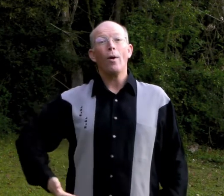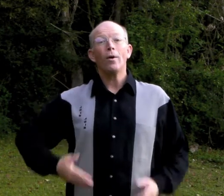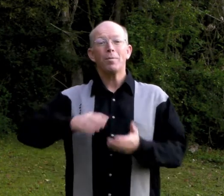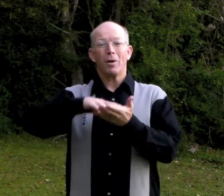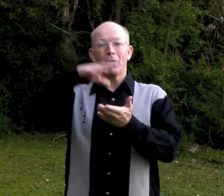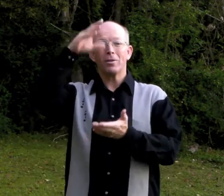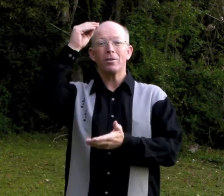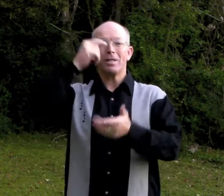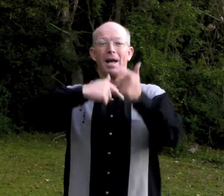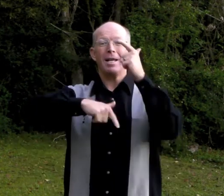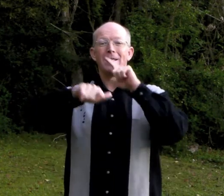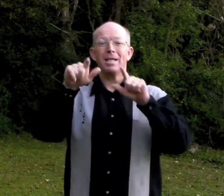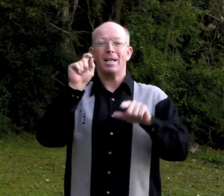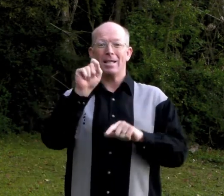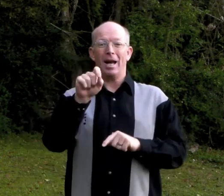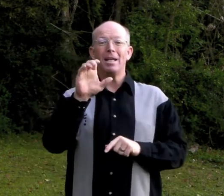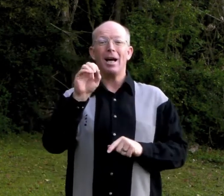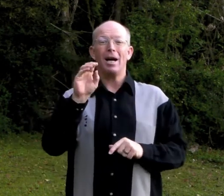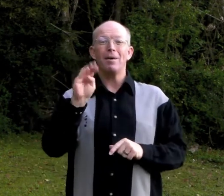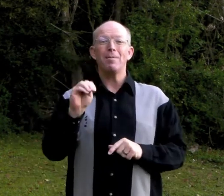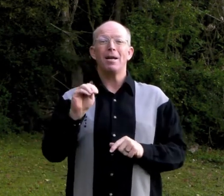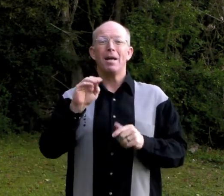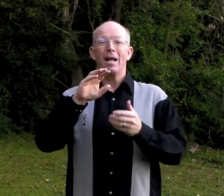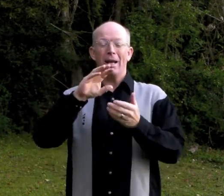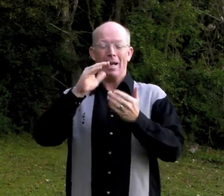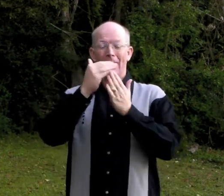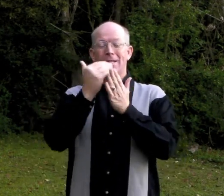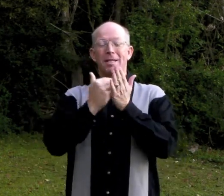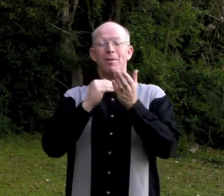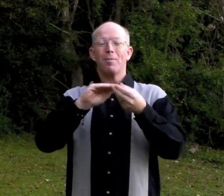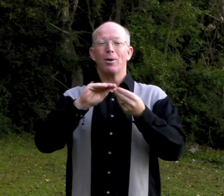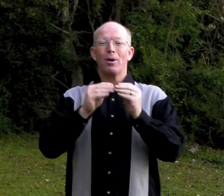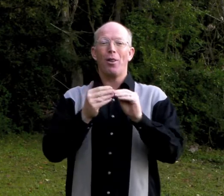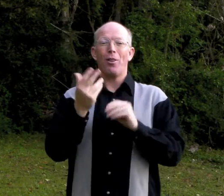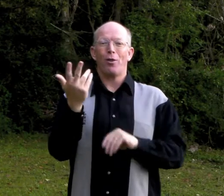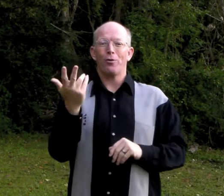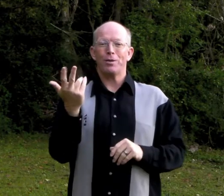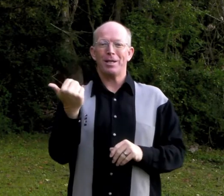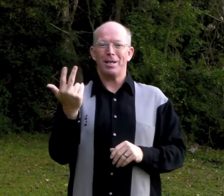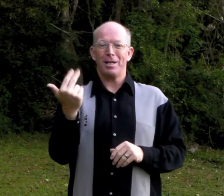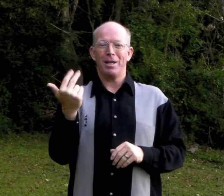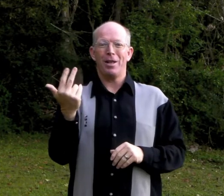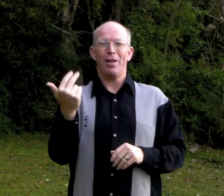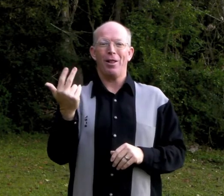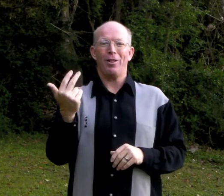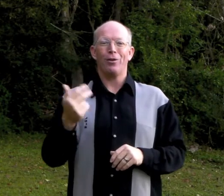Welcome to LearnSigns.com. Lesson number 13.